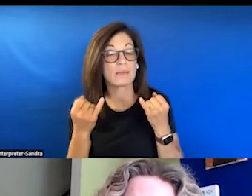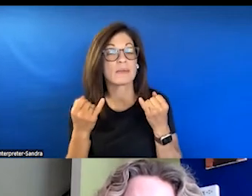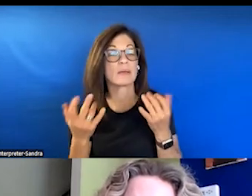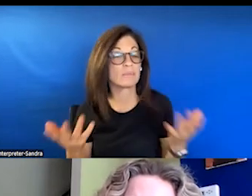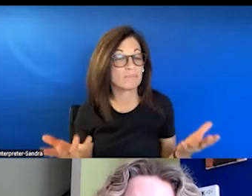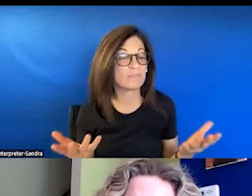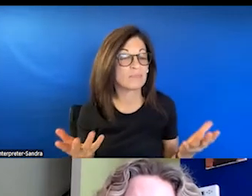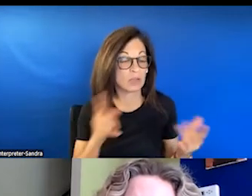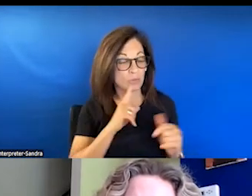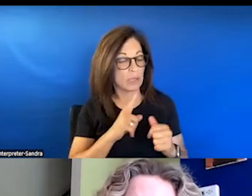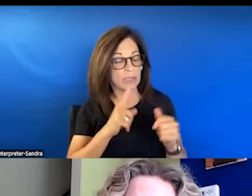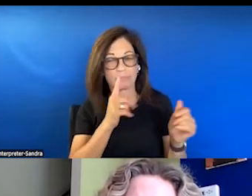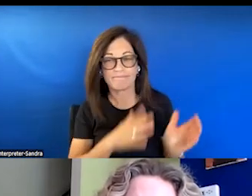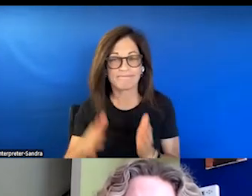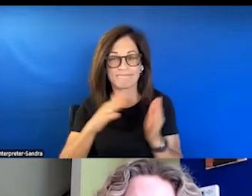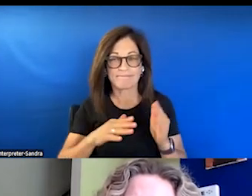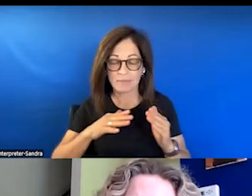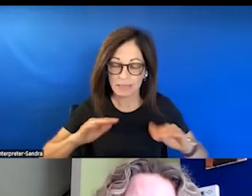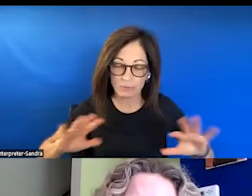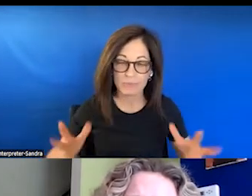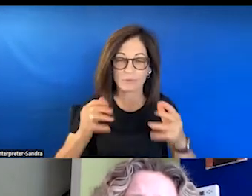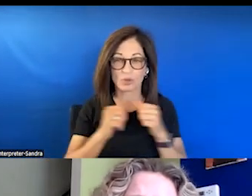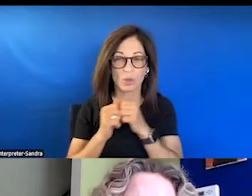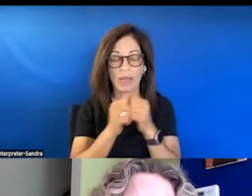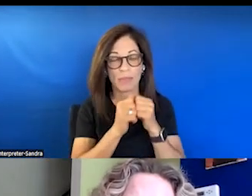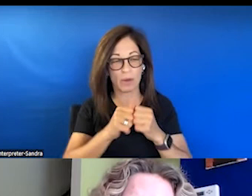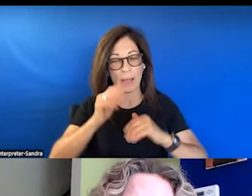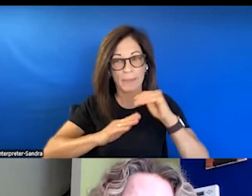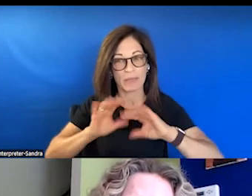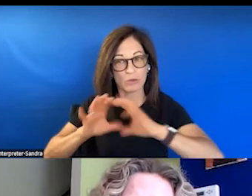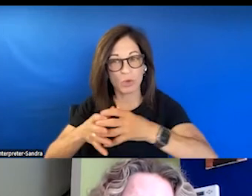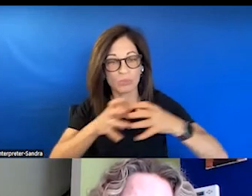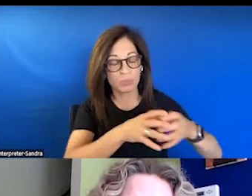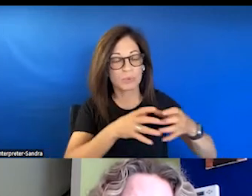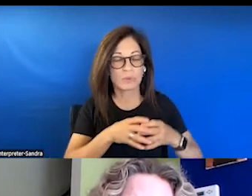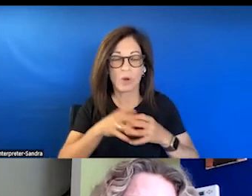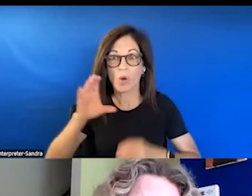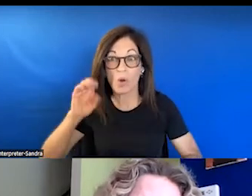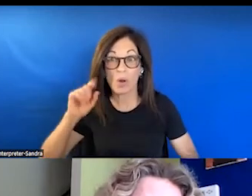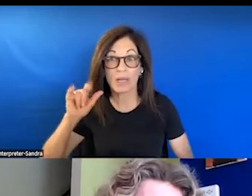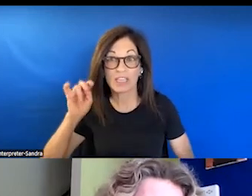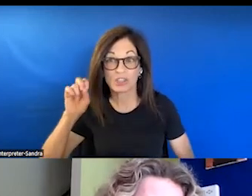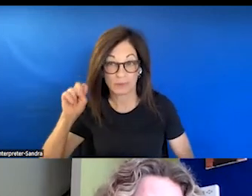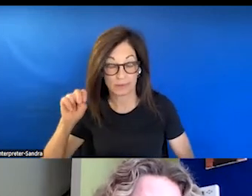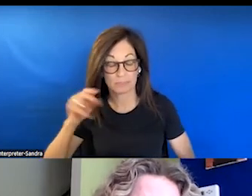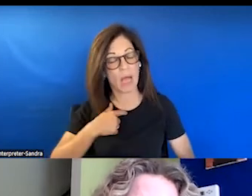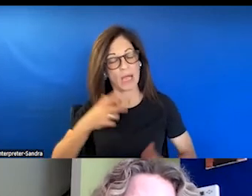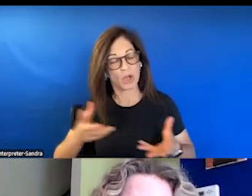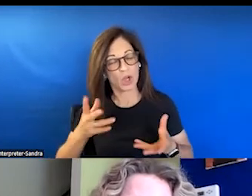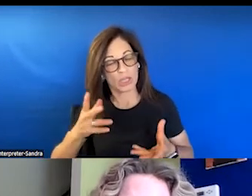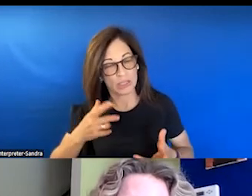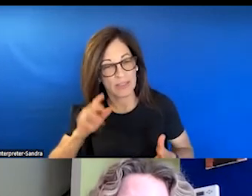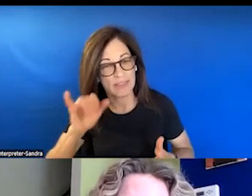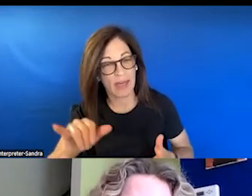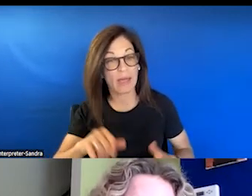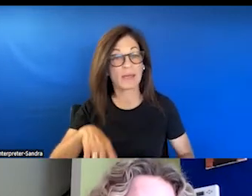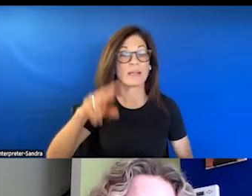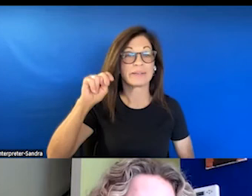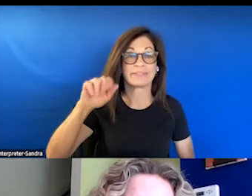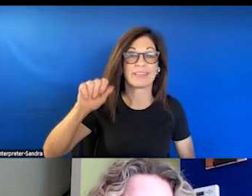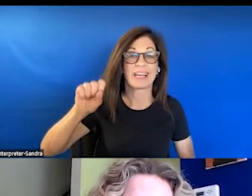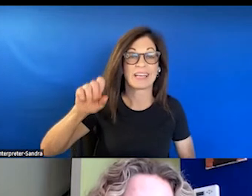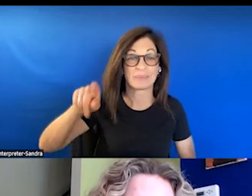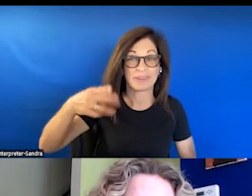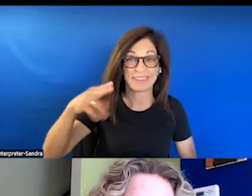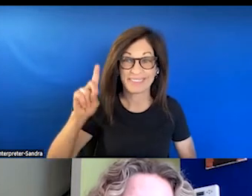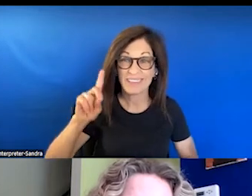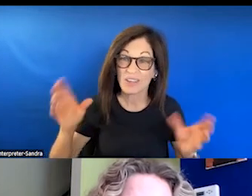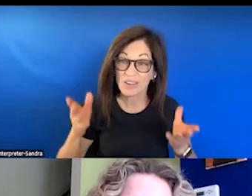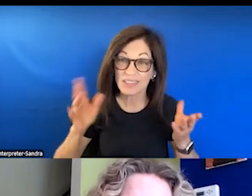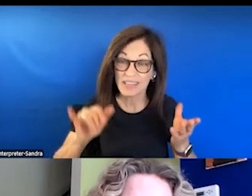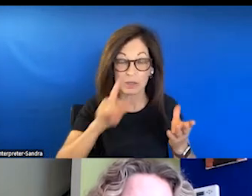TOGETHER AS, GROUPS AND COALITION AROUND THEM. I ENCOURAGE THAT. NASMHPD, ENCOURAGES THAT. WANT TO